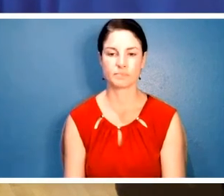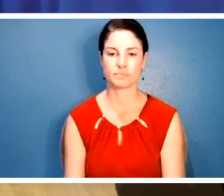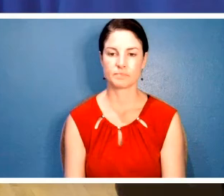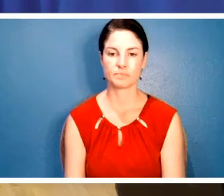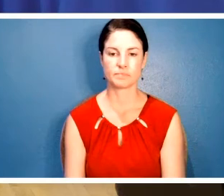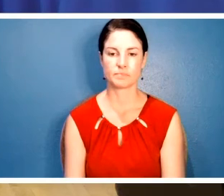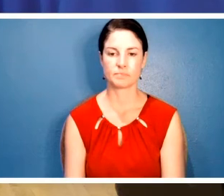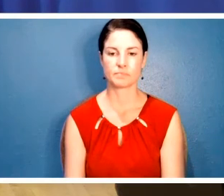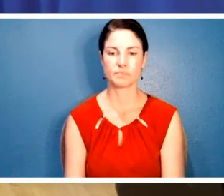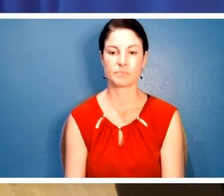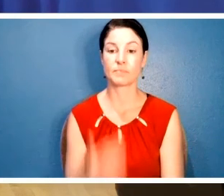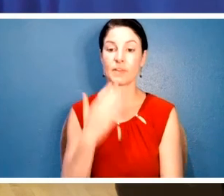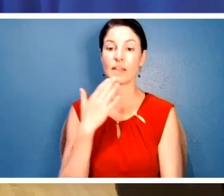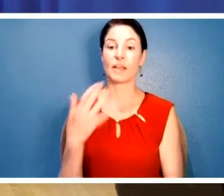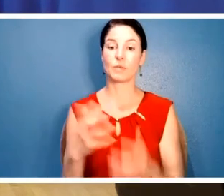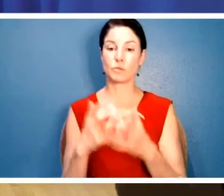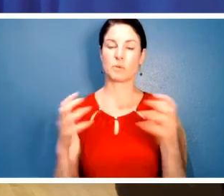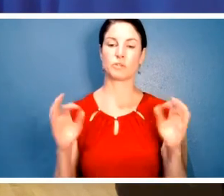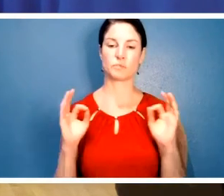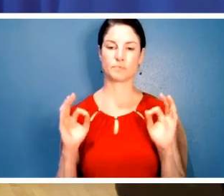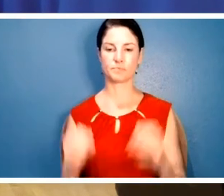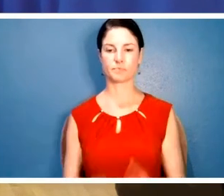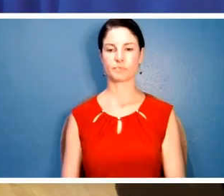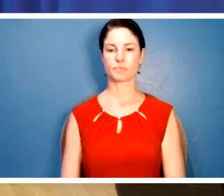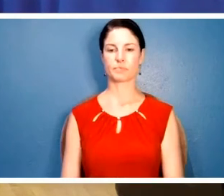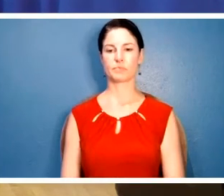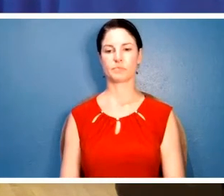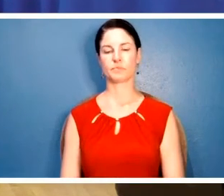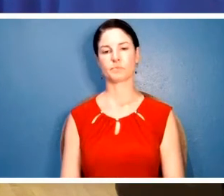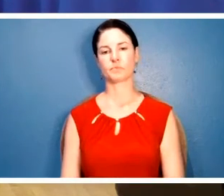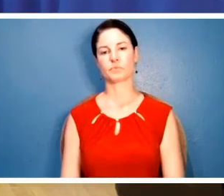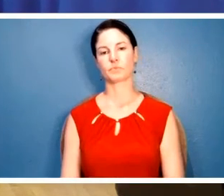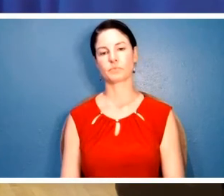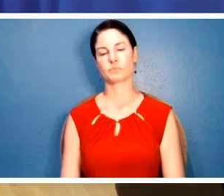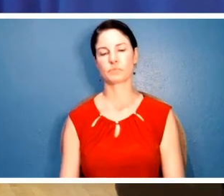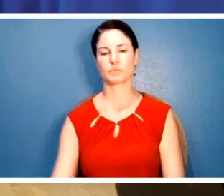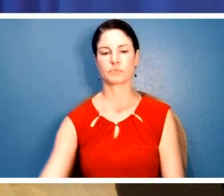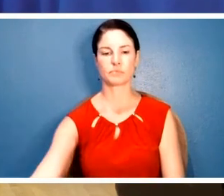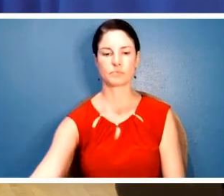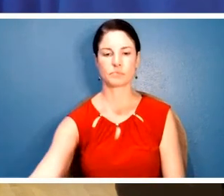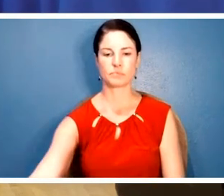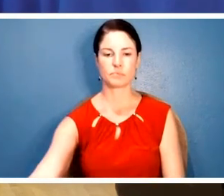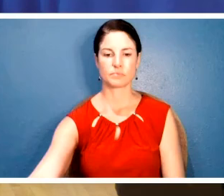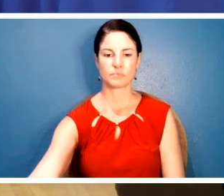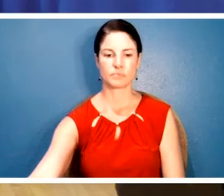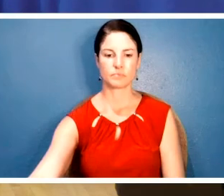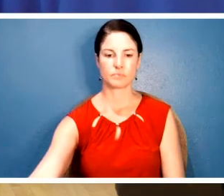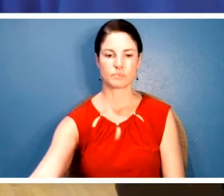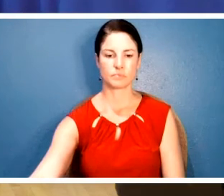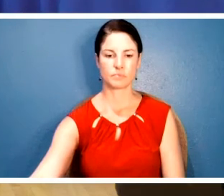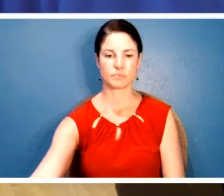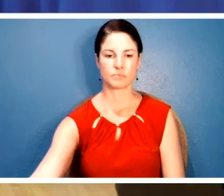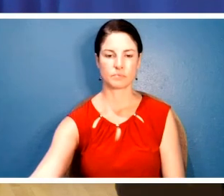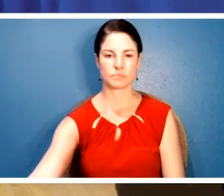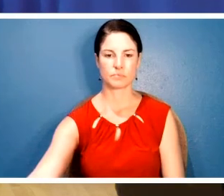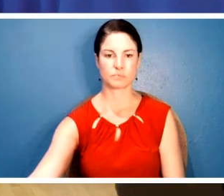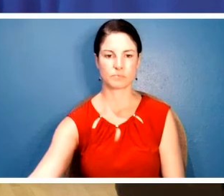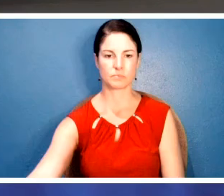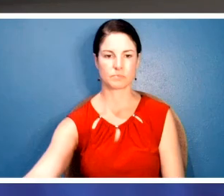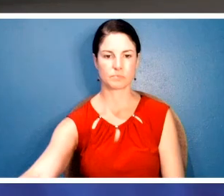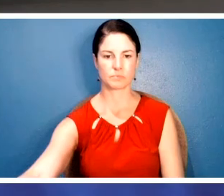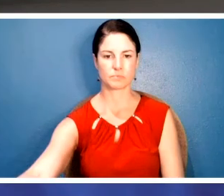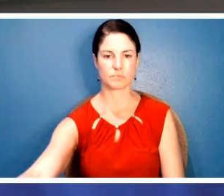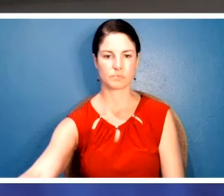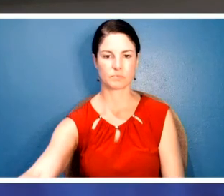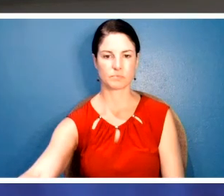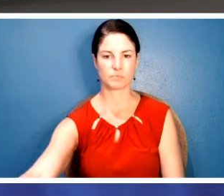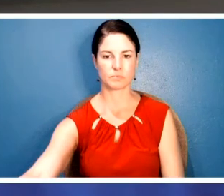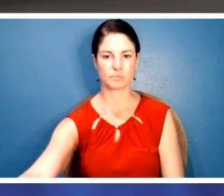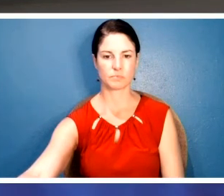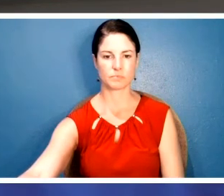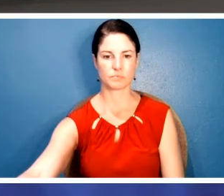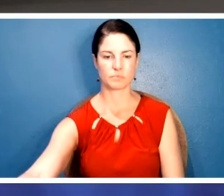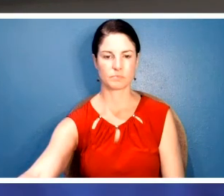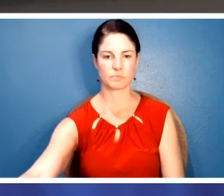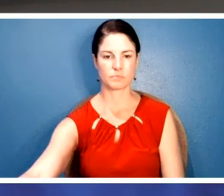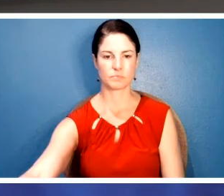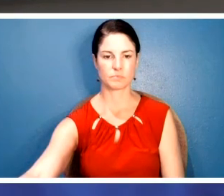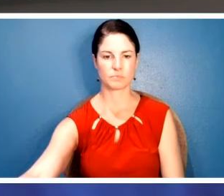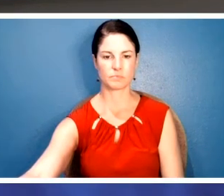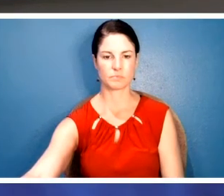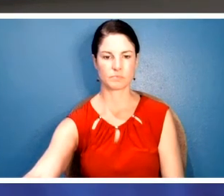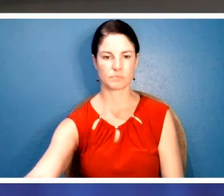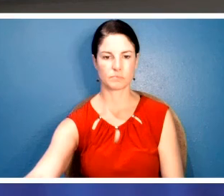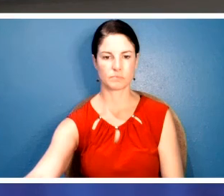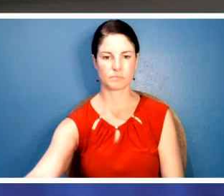Public Comment: Great Thank you so much Okay, I did get another question through zoom and of course I can always count on lauren hammond to throw some numbers I don't understand.